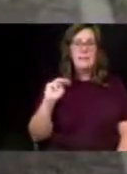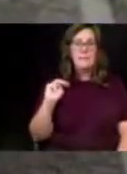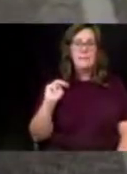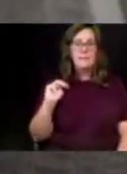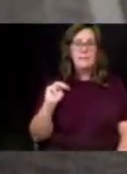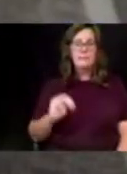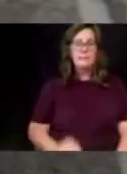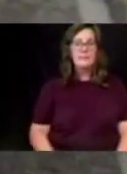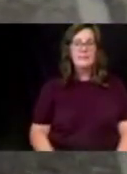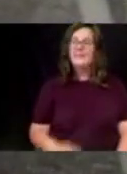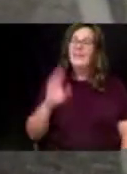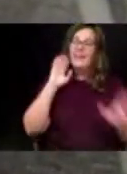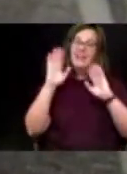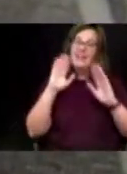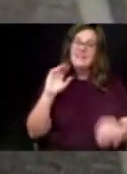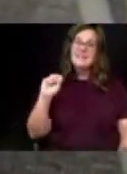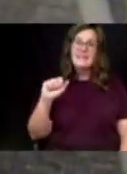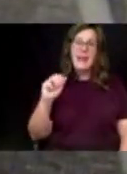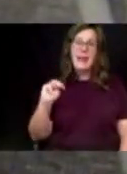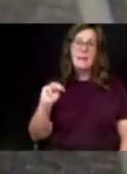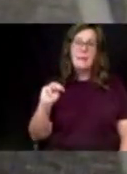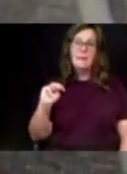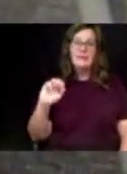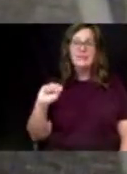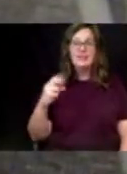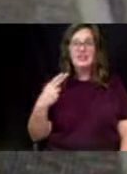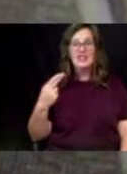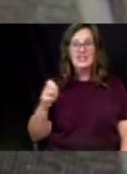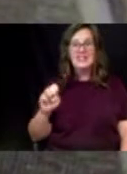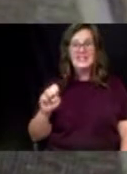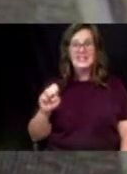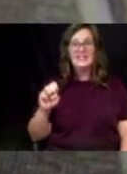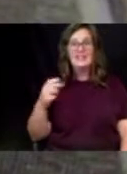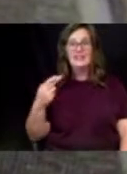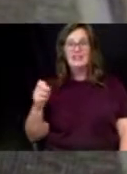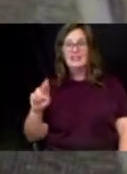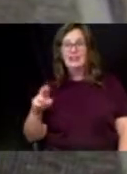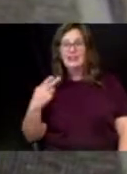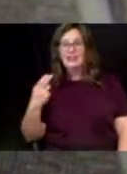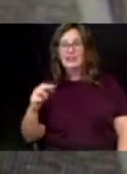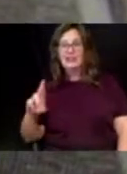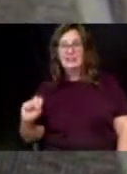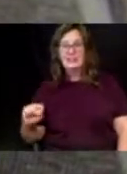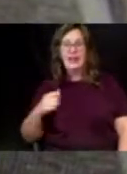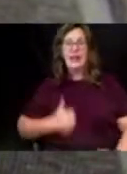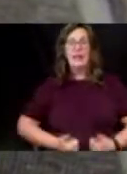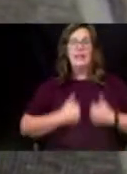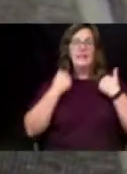hi sam carr when she her hers and i also live in denver colorado or actually technically in aurora